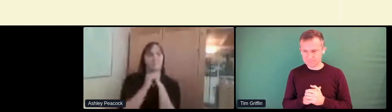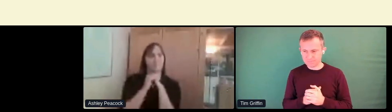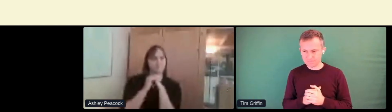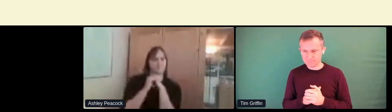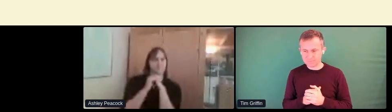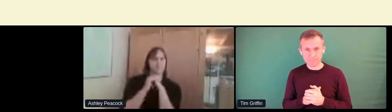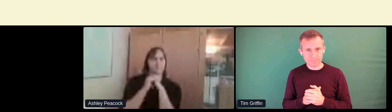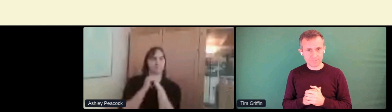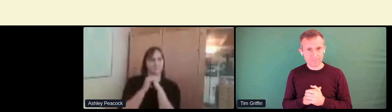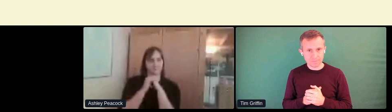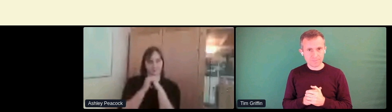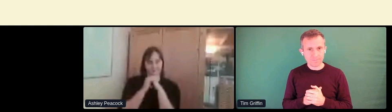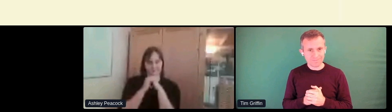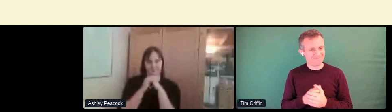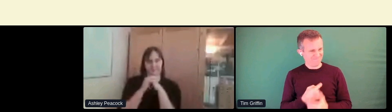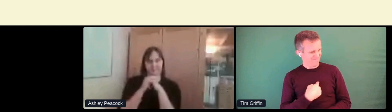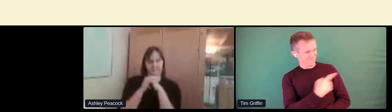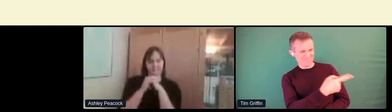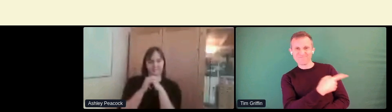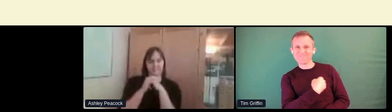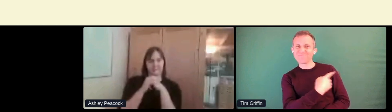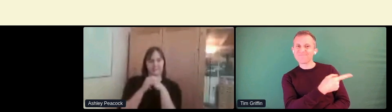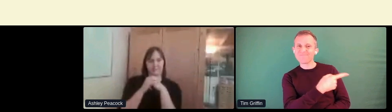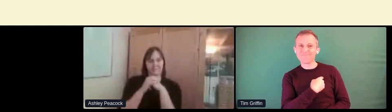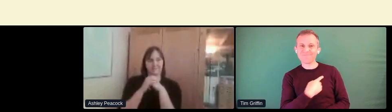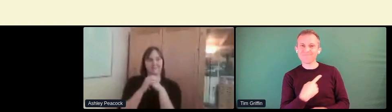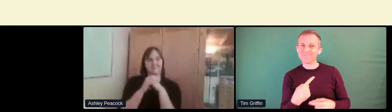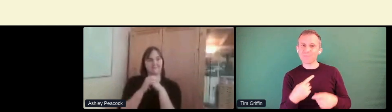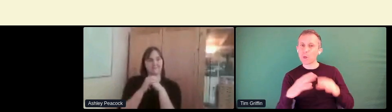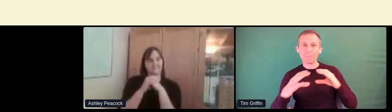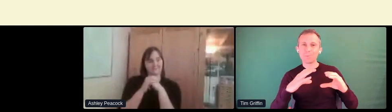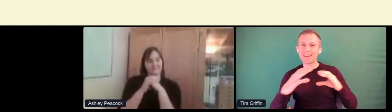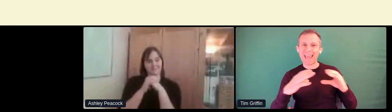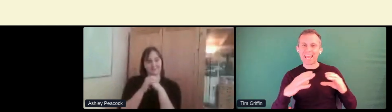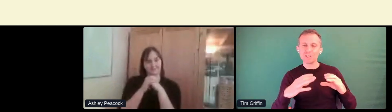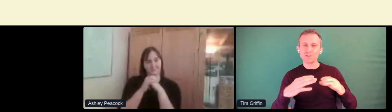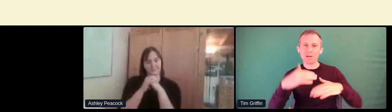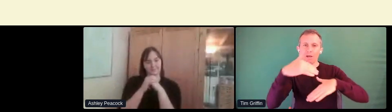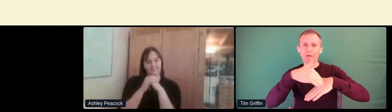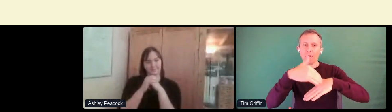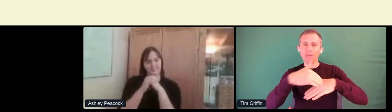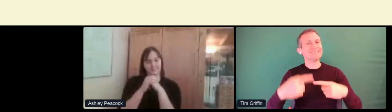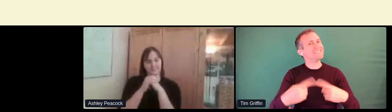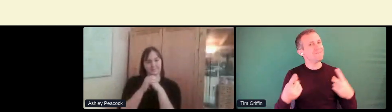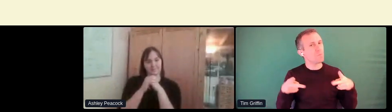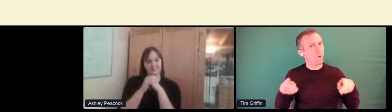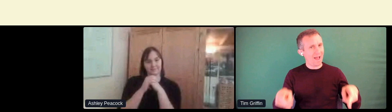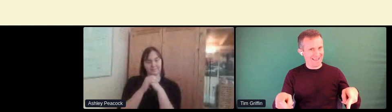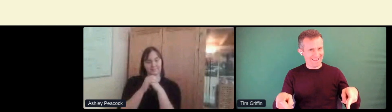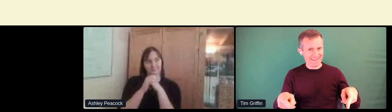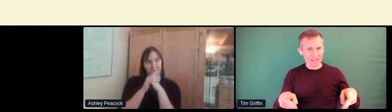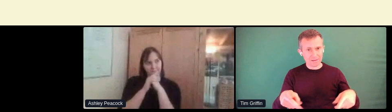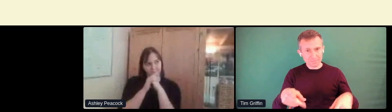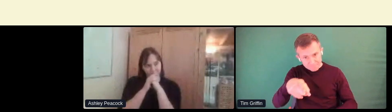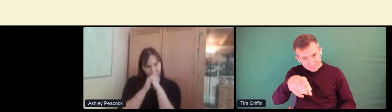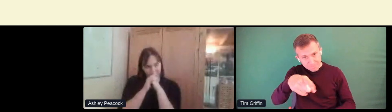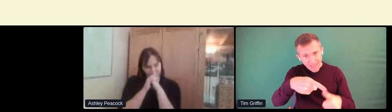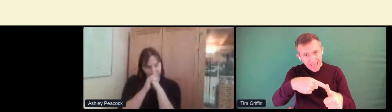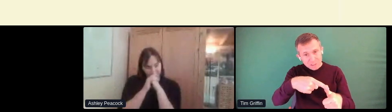we have very different difficulties when it comes to communication. What are your main challenges when it comes to communication?